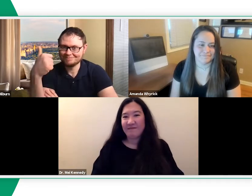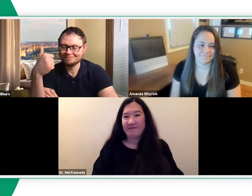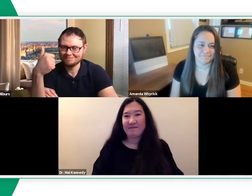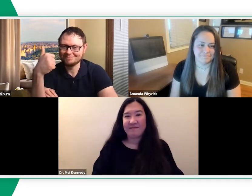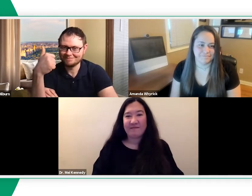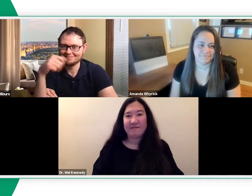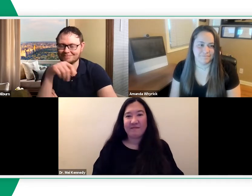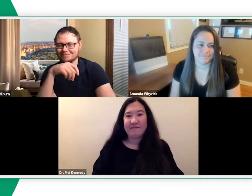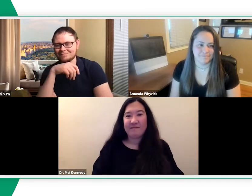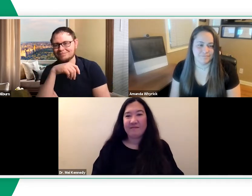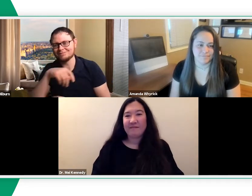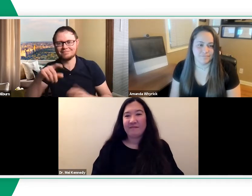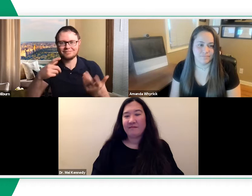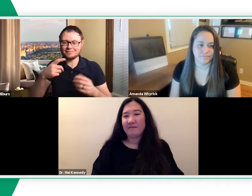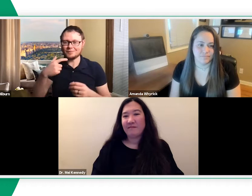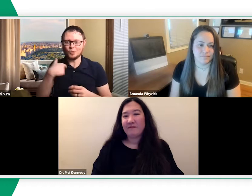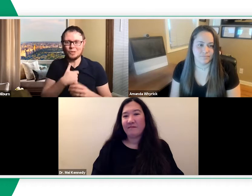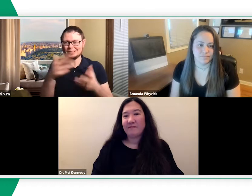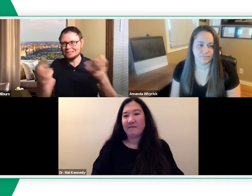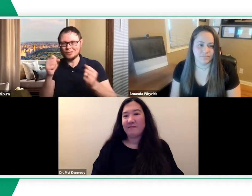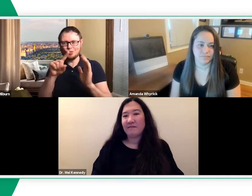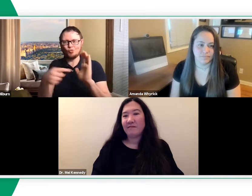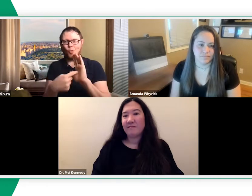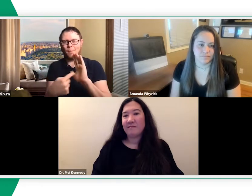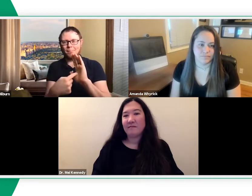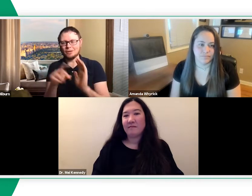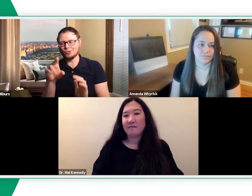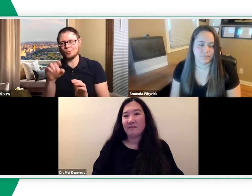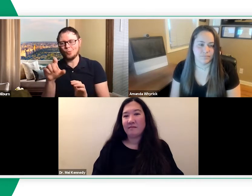all in all, we're very, very proud of the work that we did and our creation.